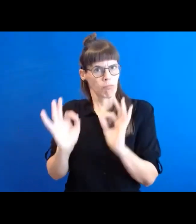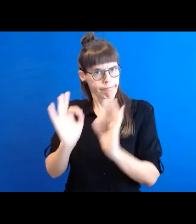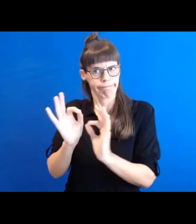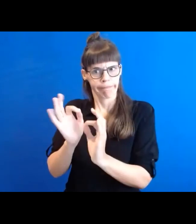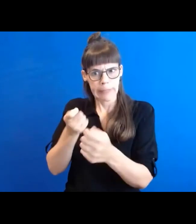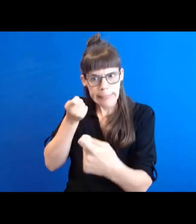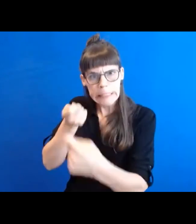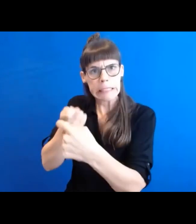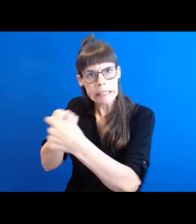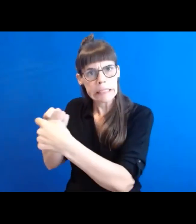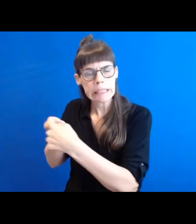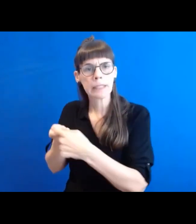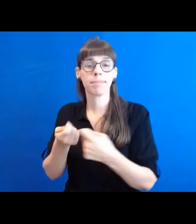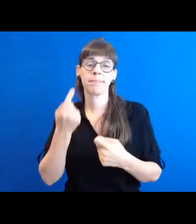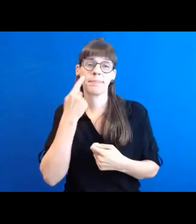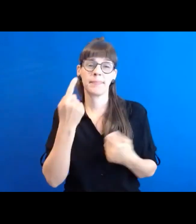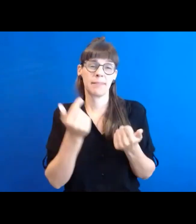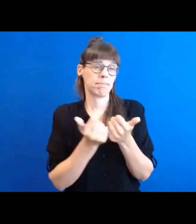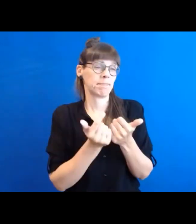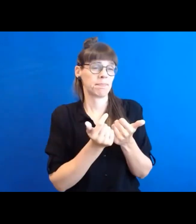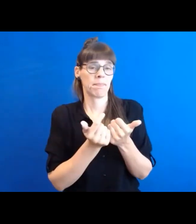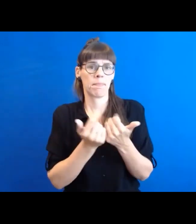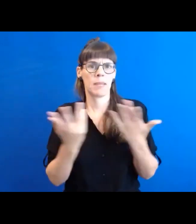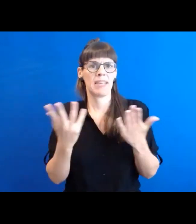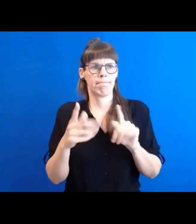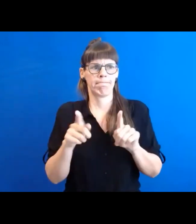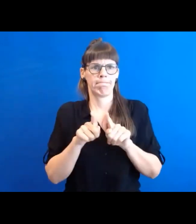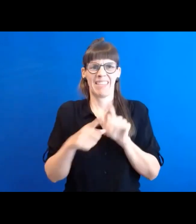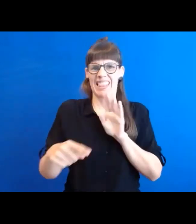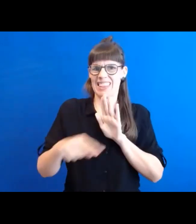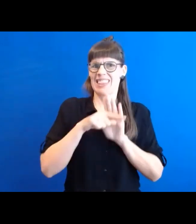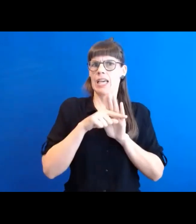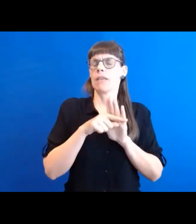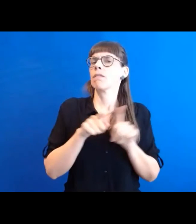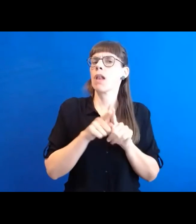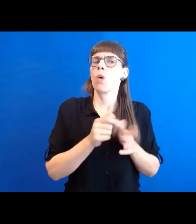s without any particular dwokzs for people